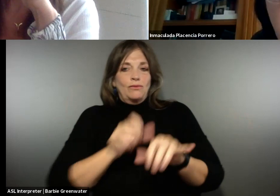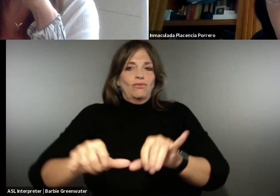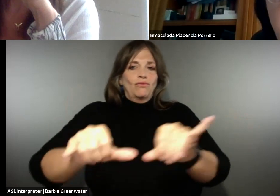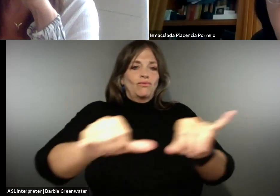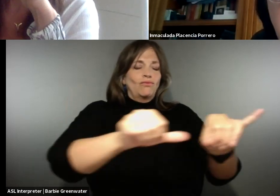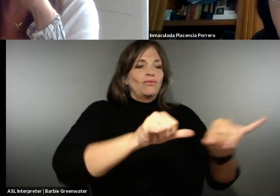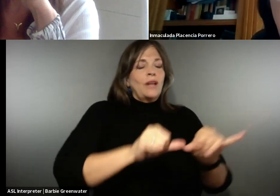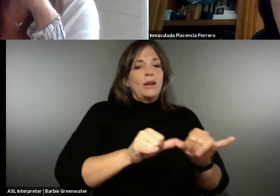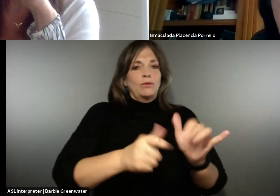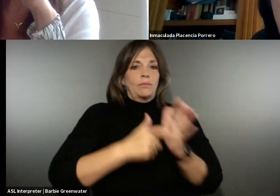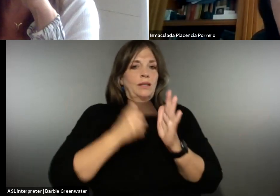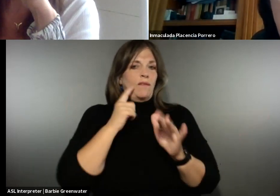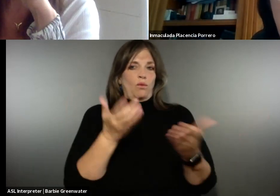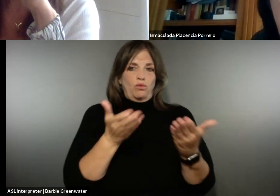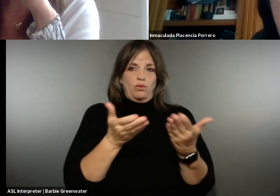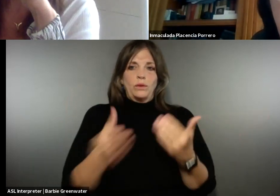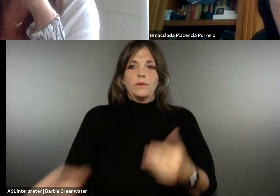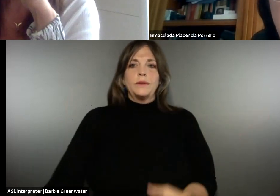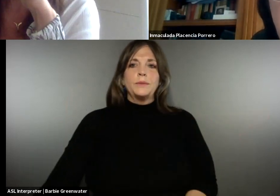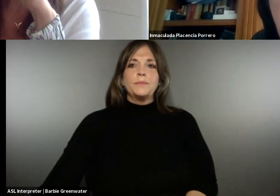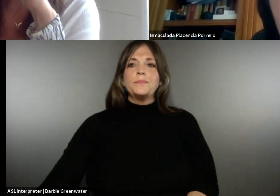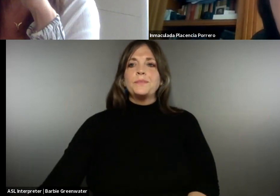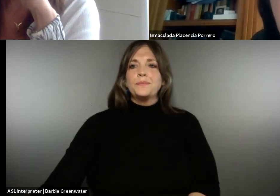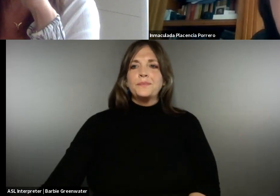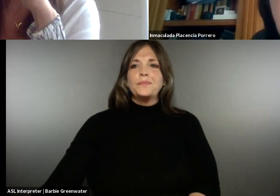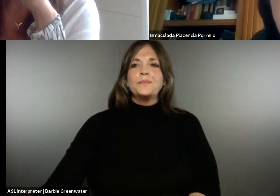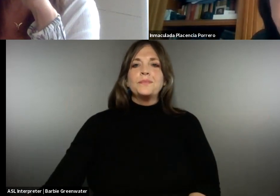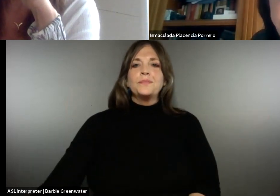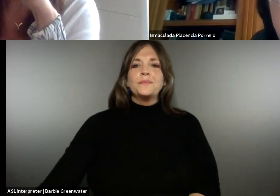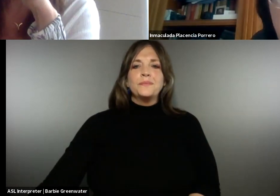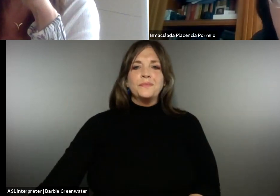interoperability to have binding technical specifications that